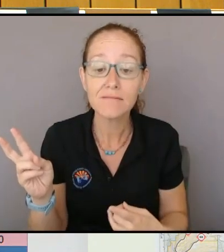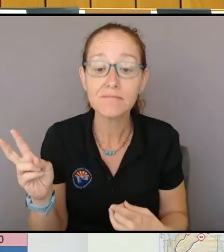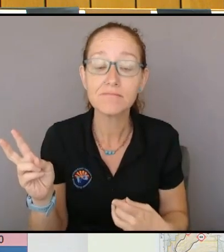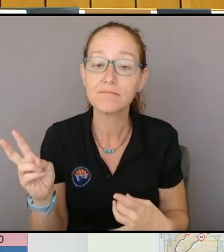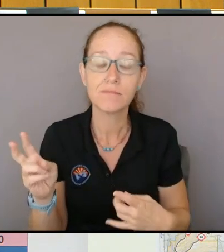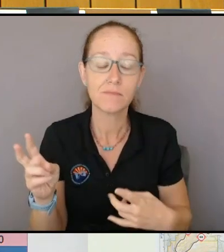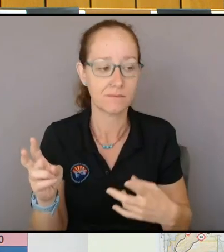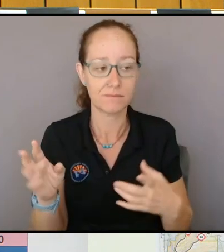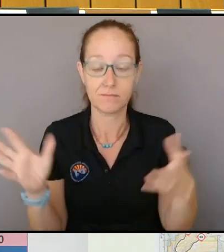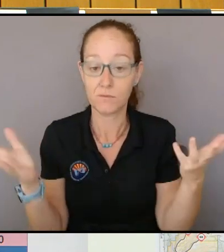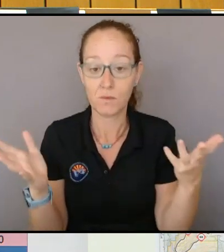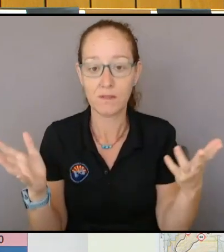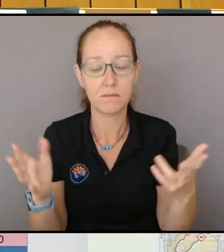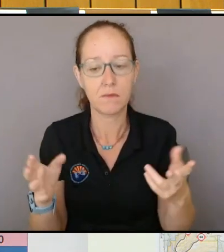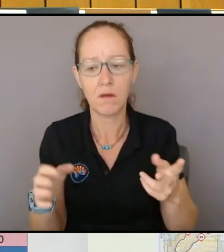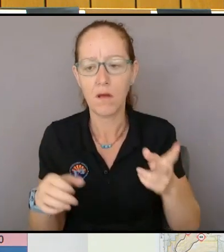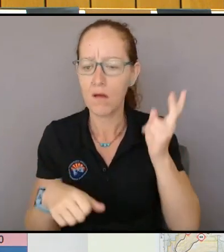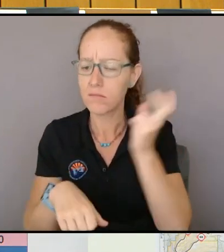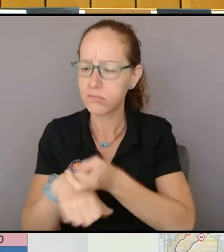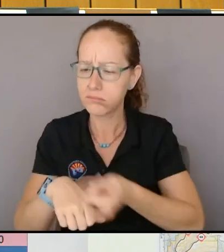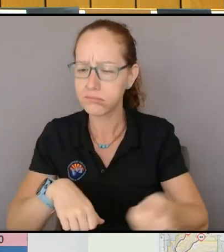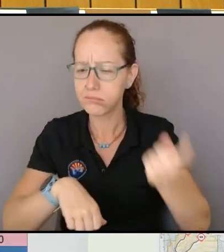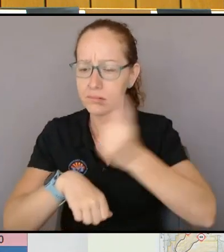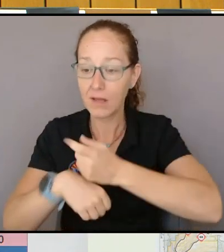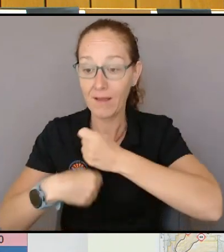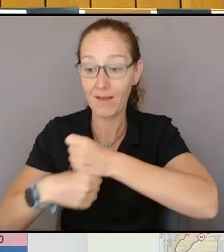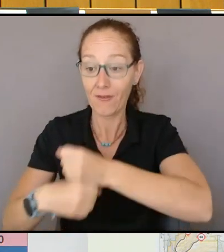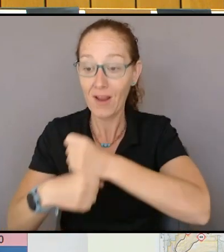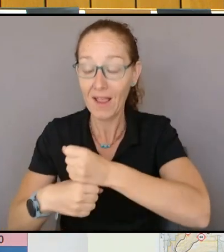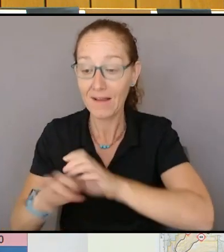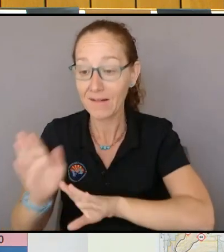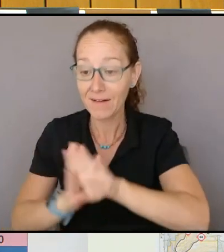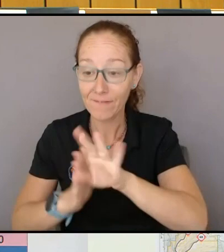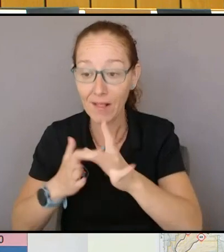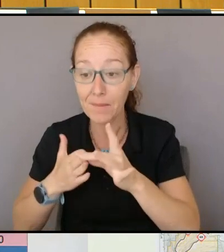there was a lot of leadership revealed yesterday all over the fire. When I go around the map I'll talk about some of the